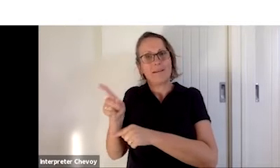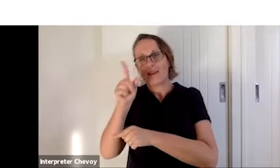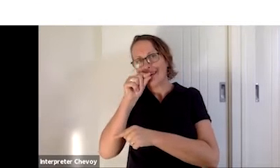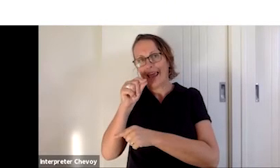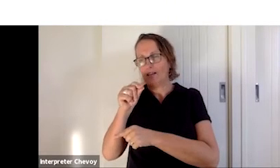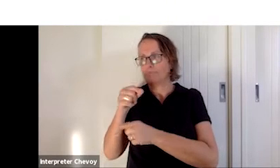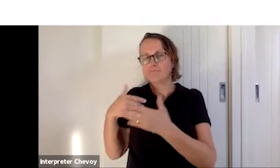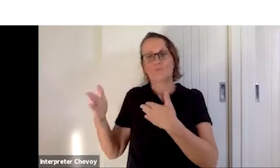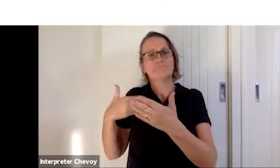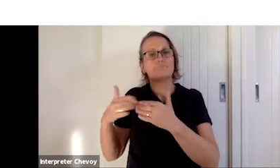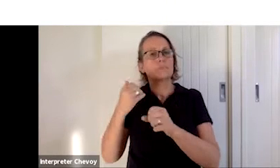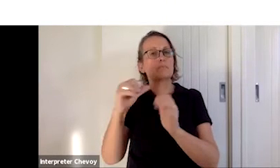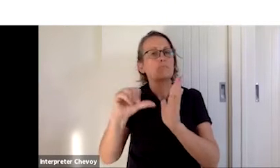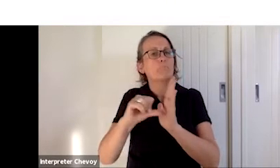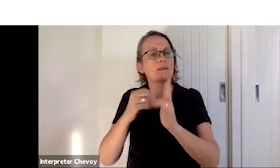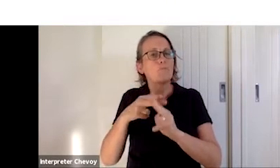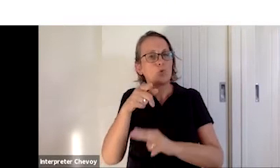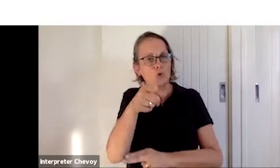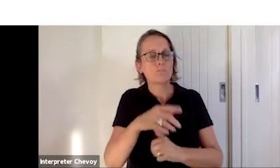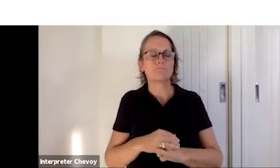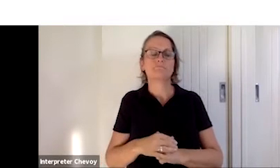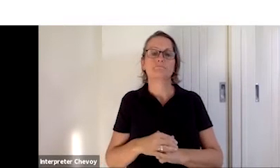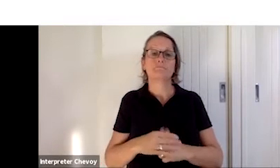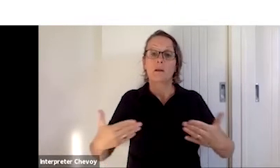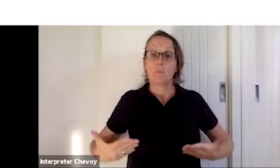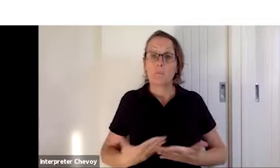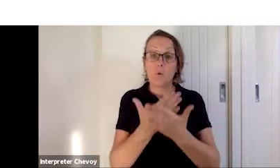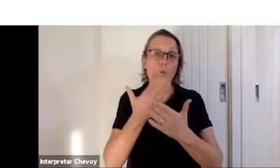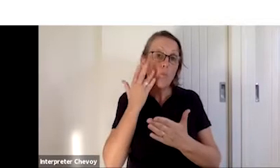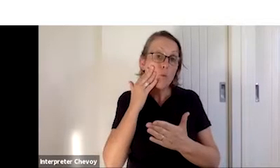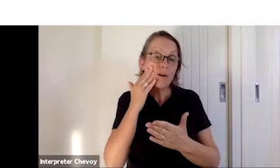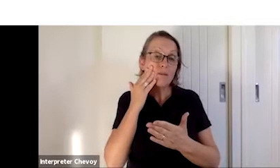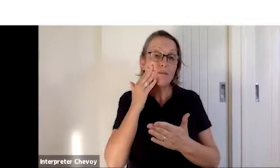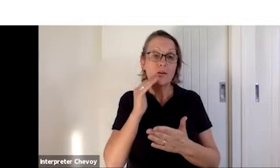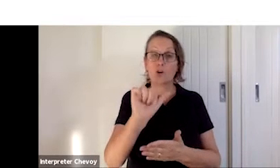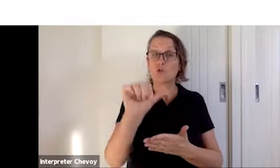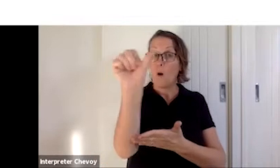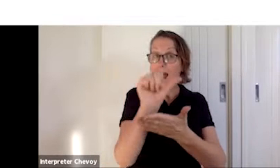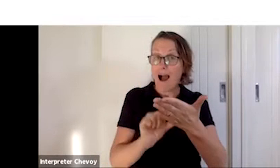Date of birth. Which arts practice are you mainly associated with that's a drop down